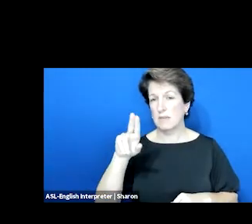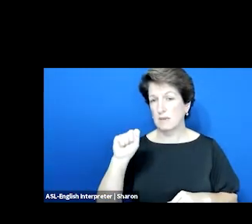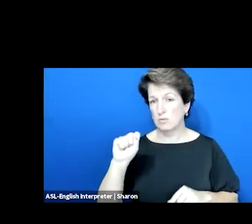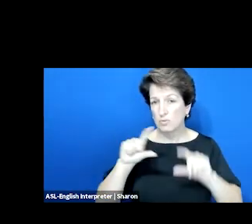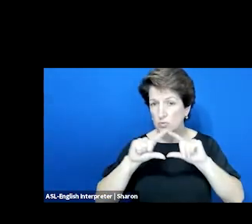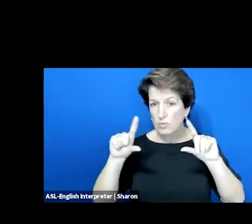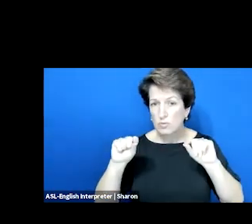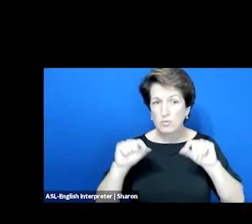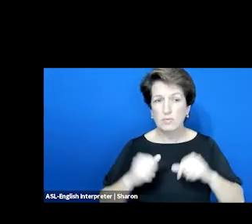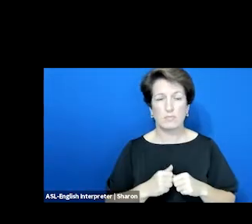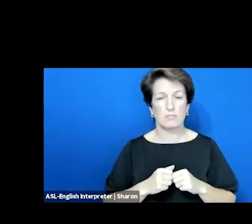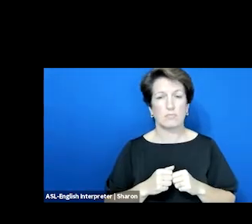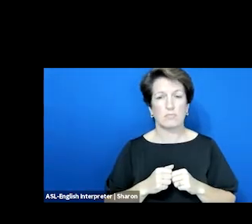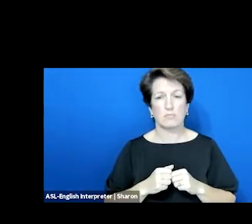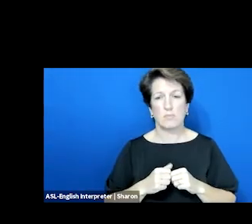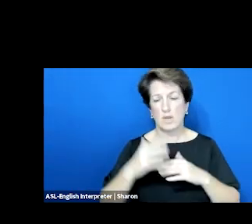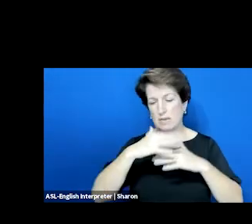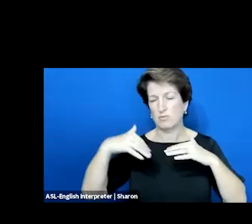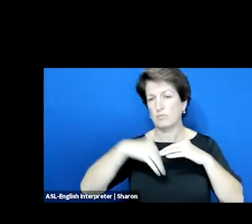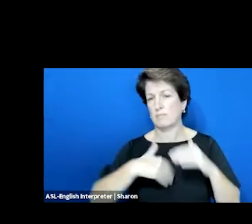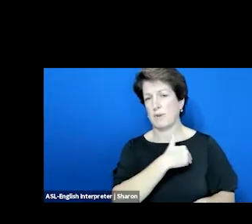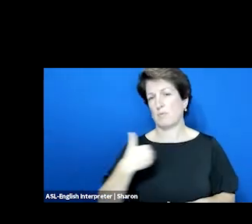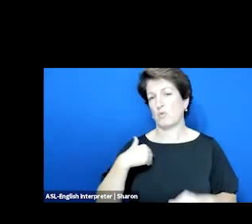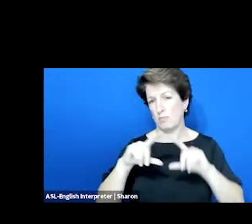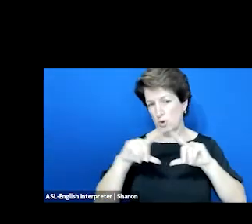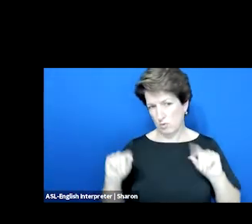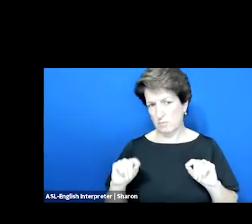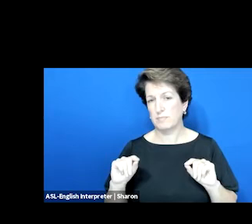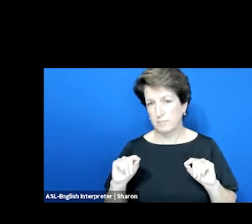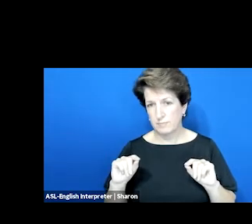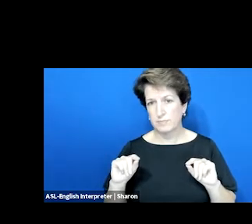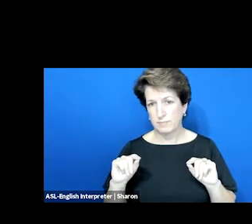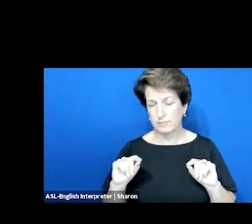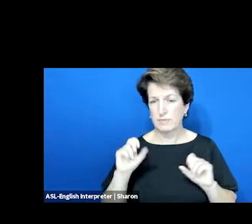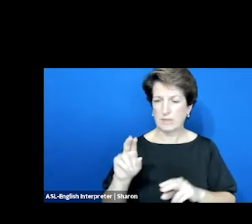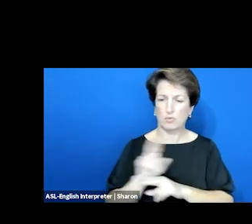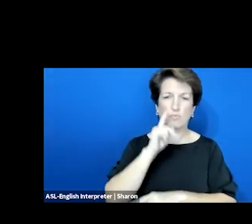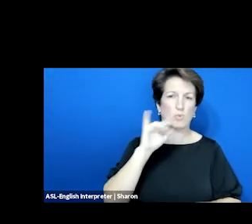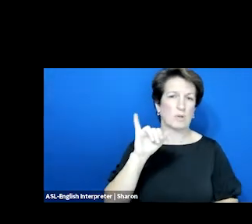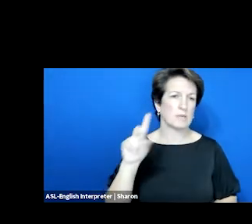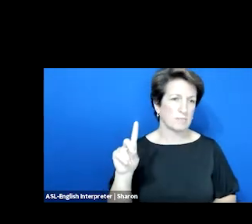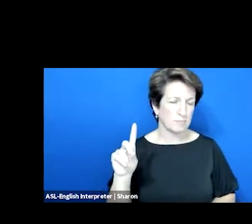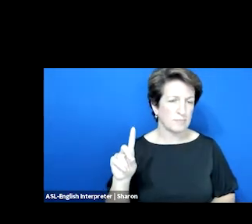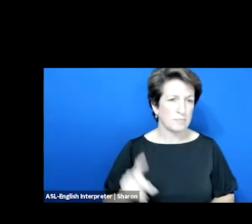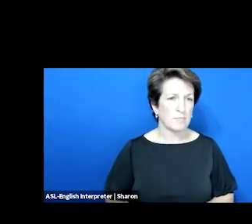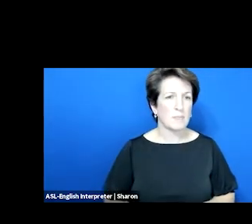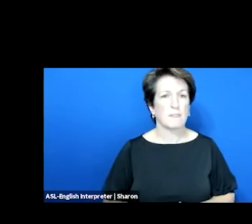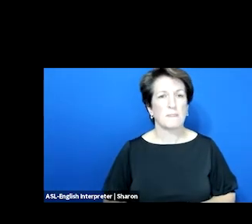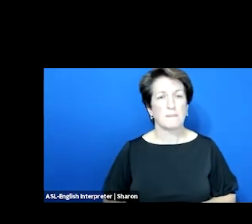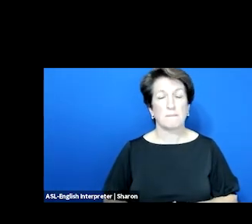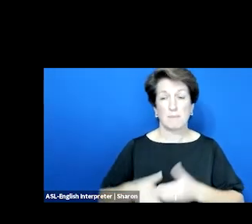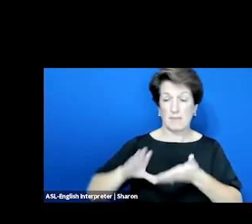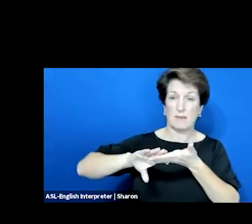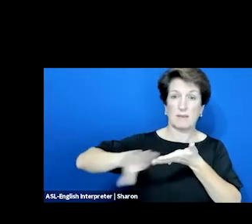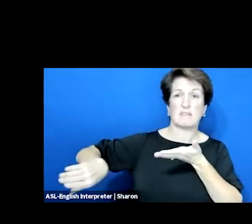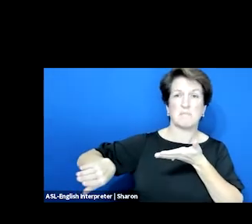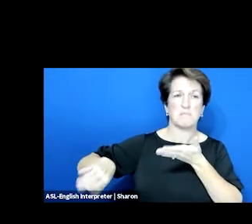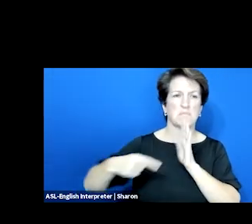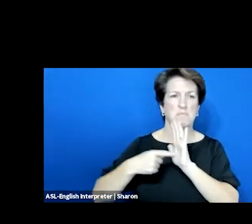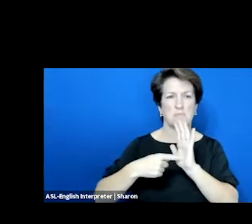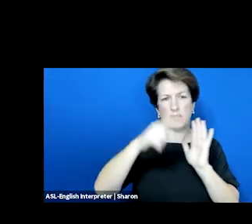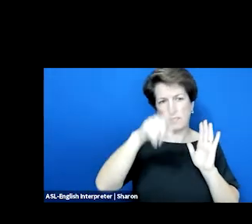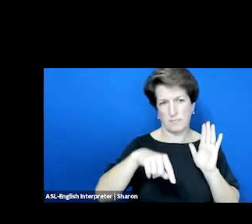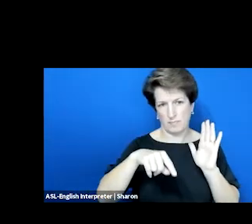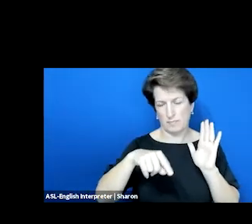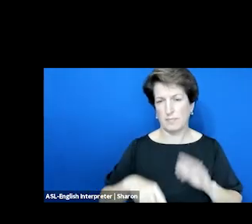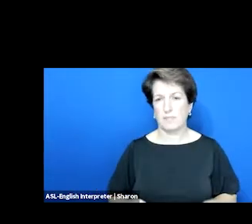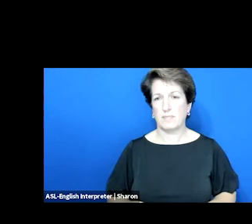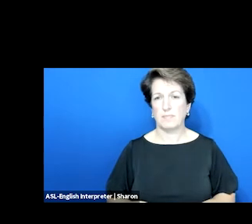vaccine certificates.